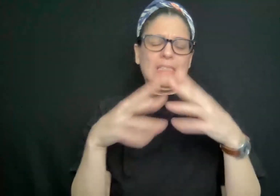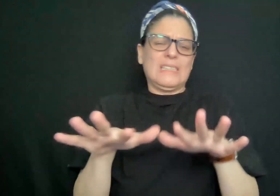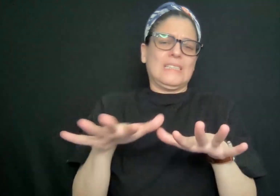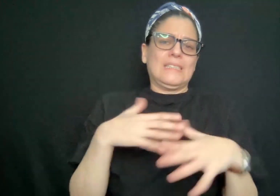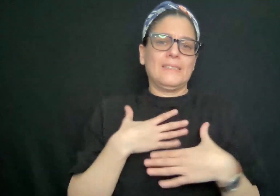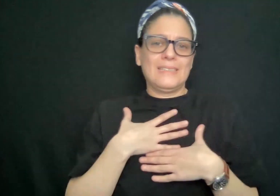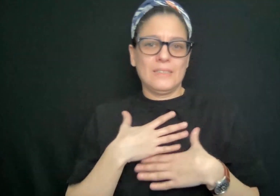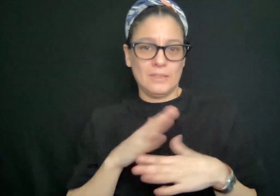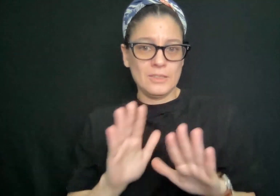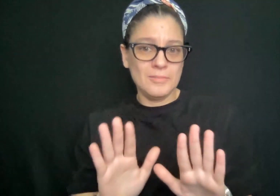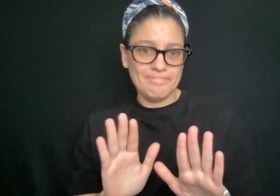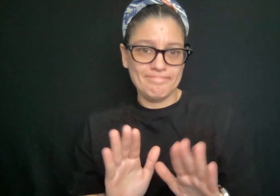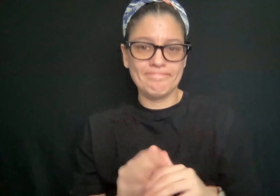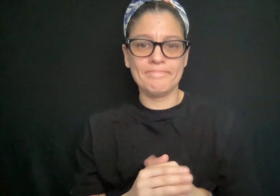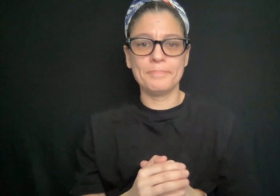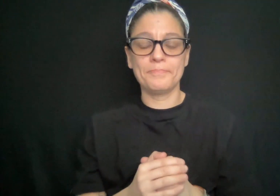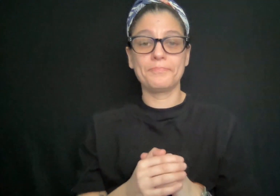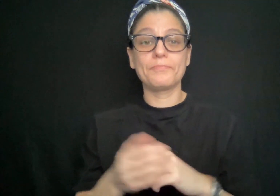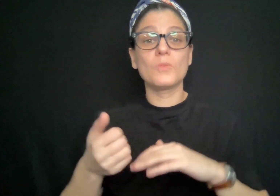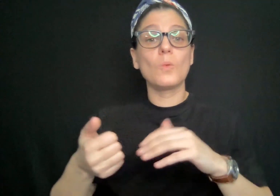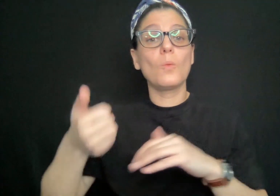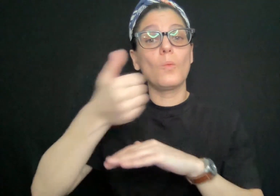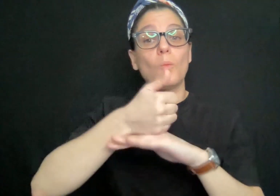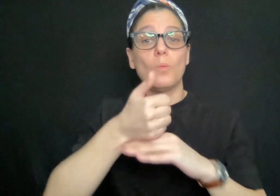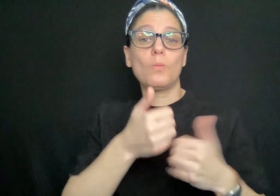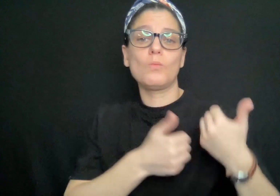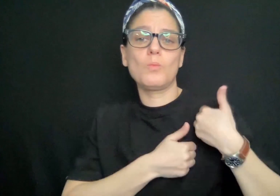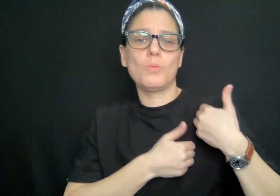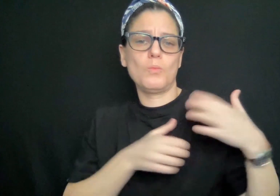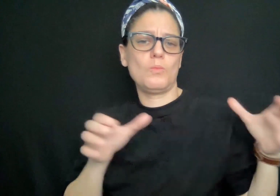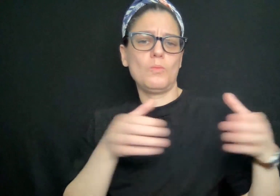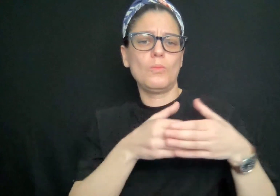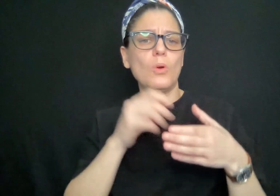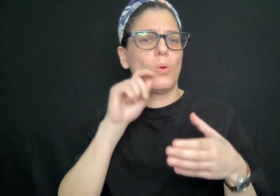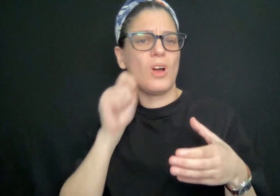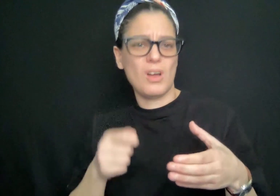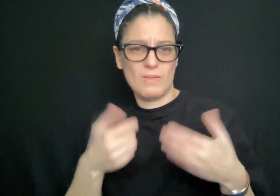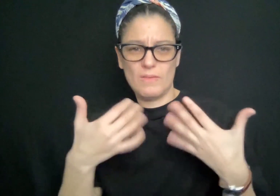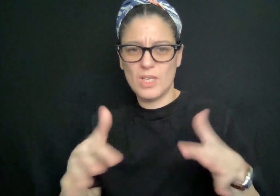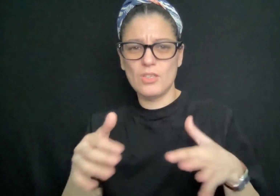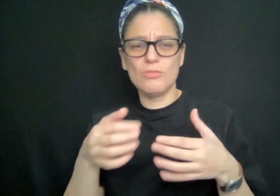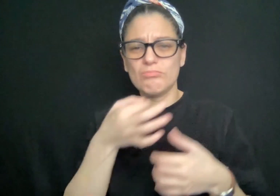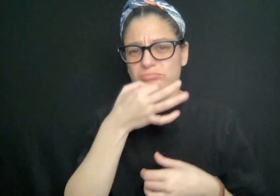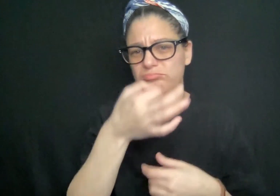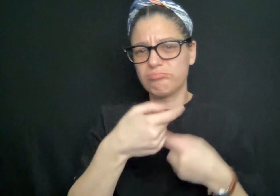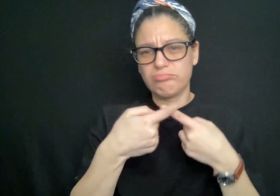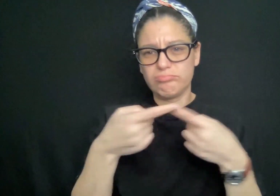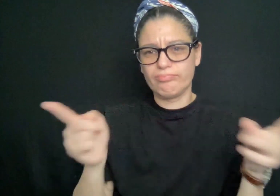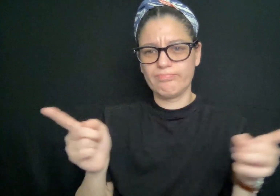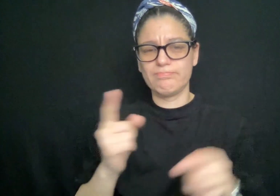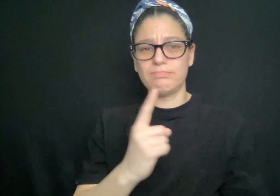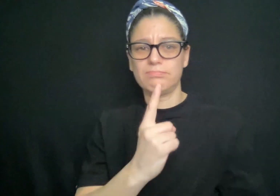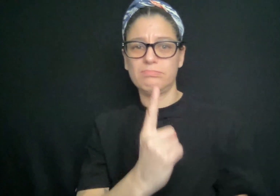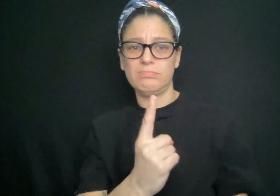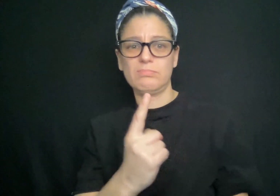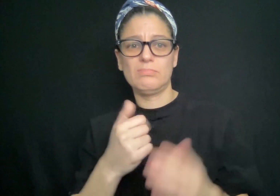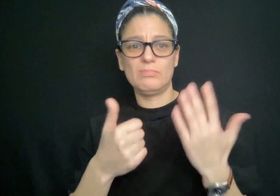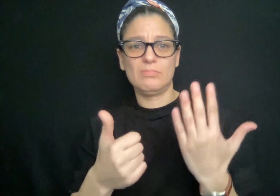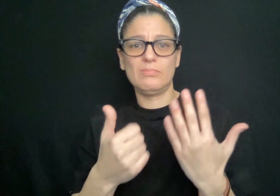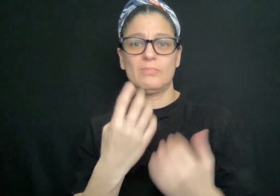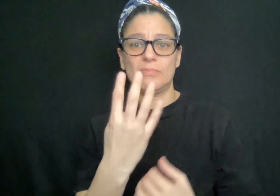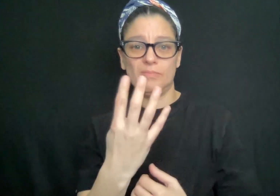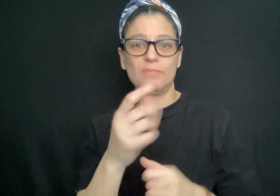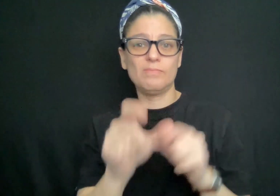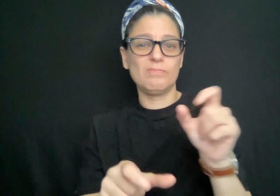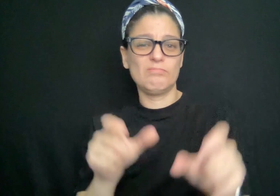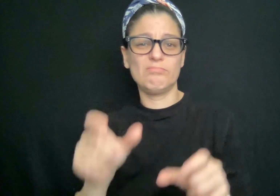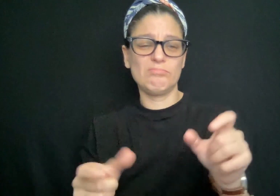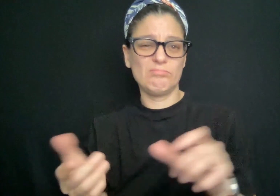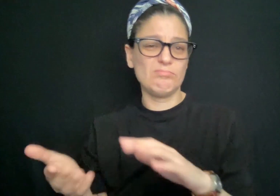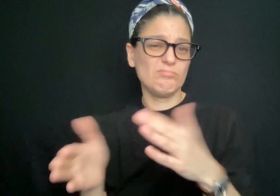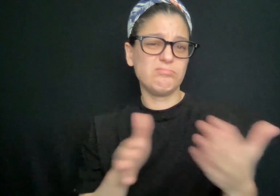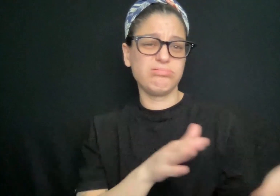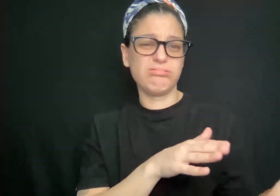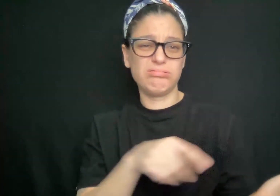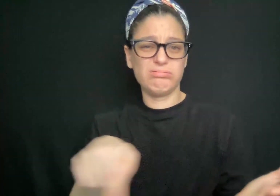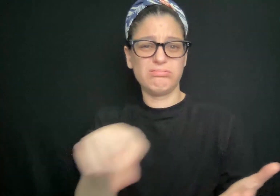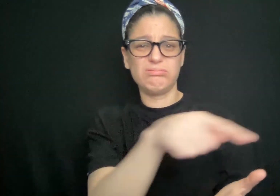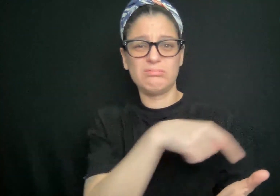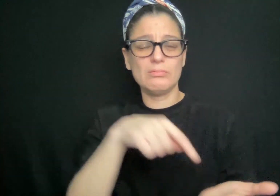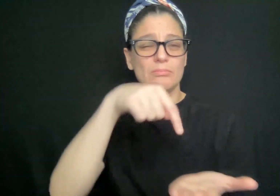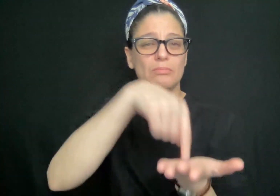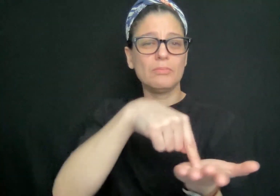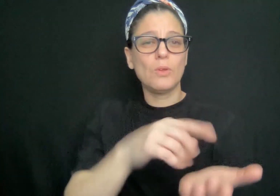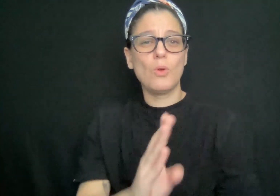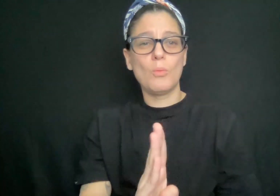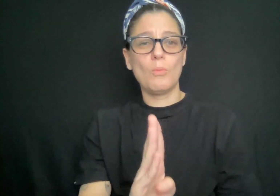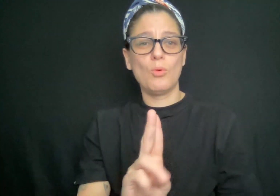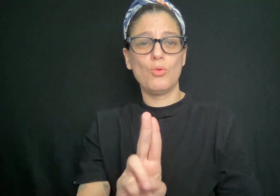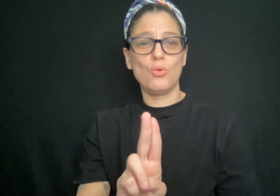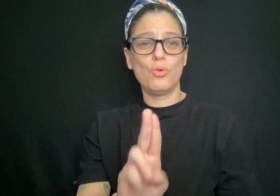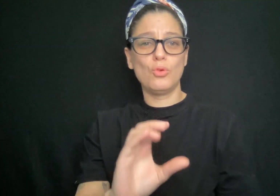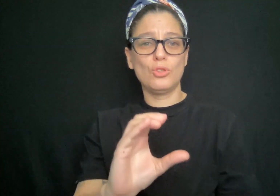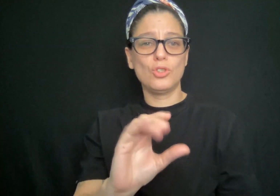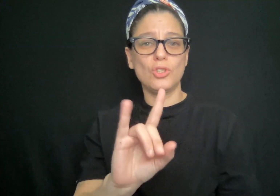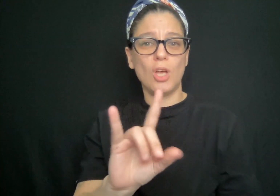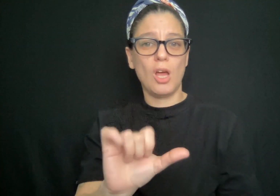and may be disturbing to some viewers officials in Ukraine revealed that 164 bodies